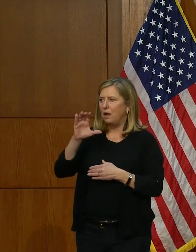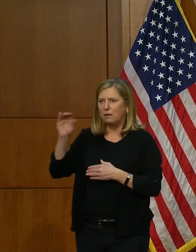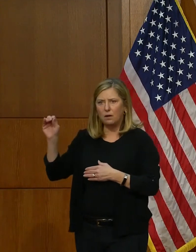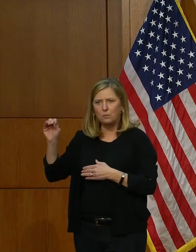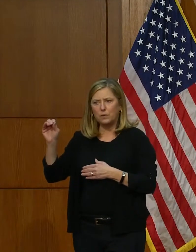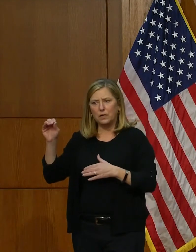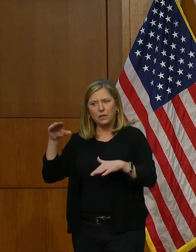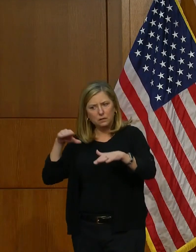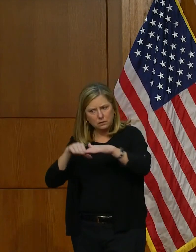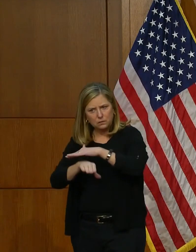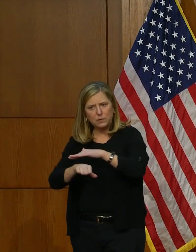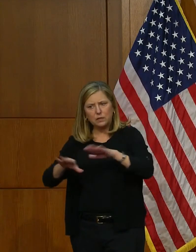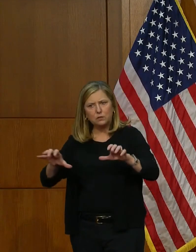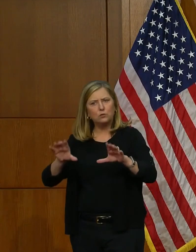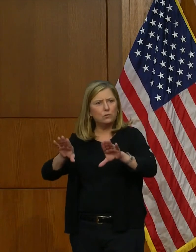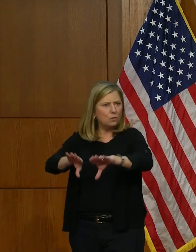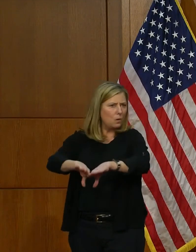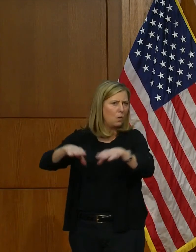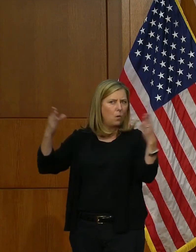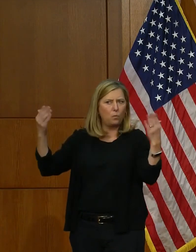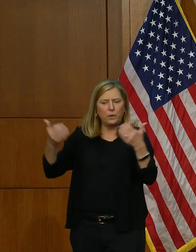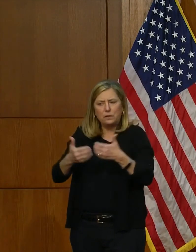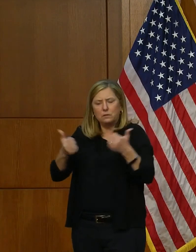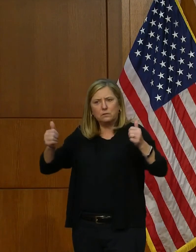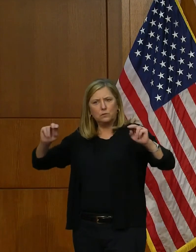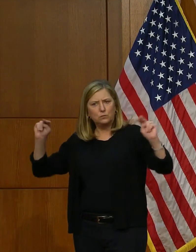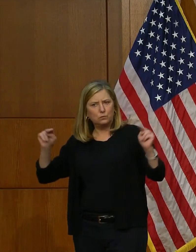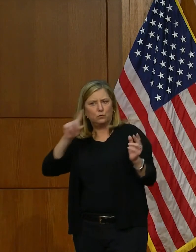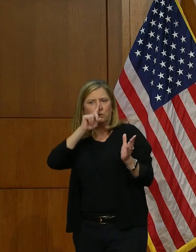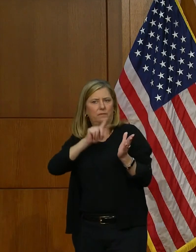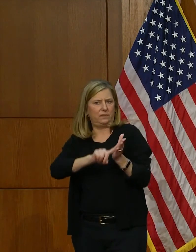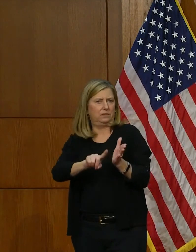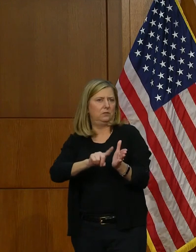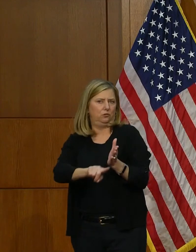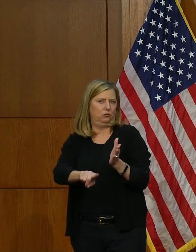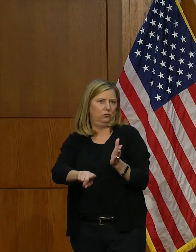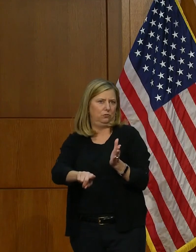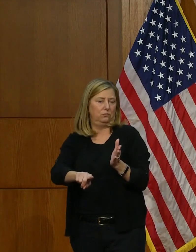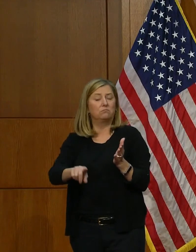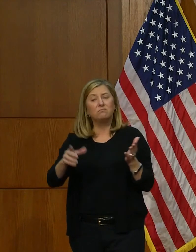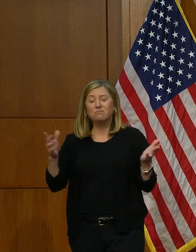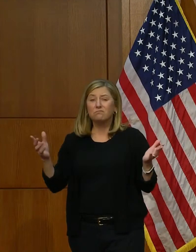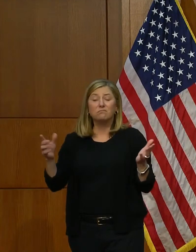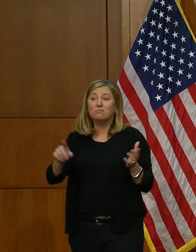ON DNA ALLOW THE FIRM THAT WE